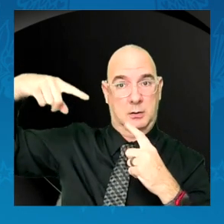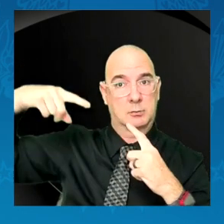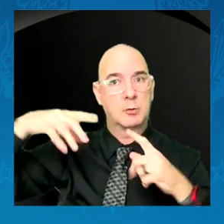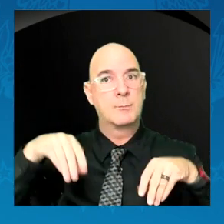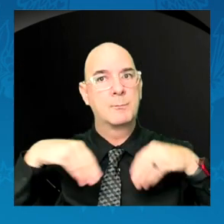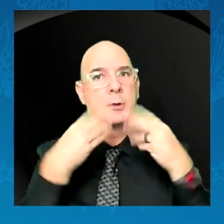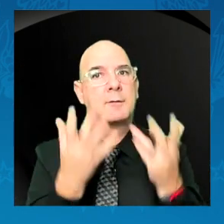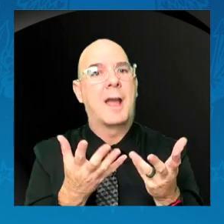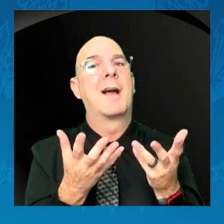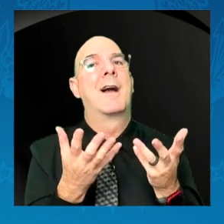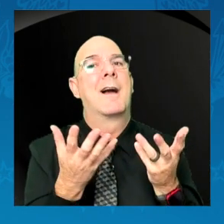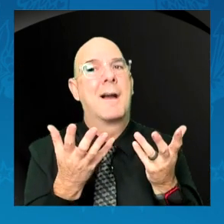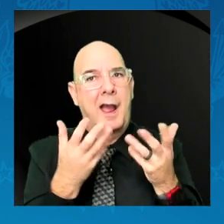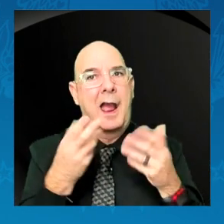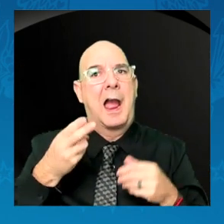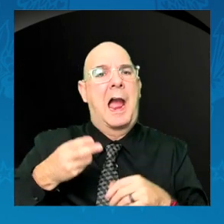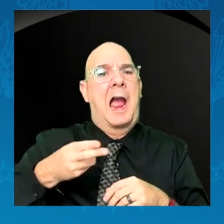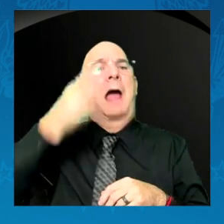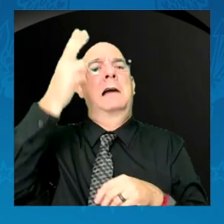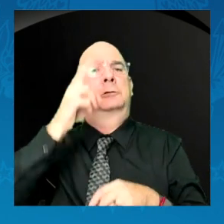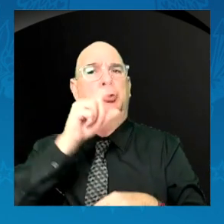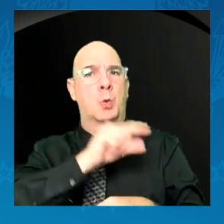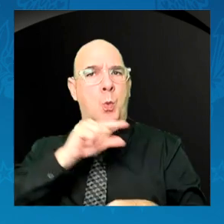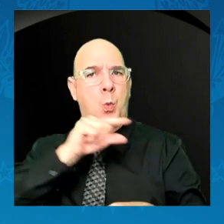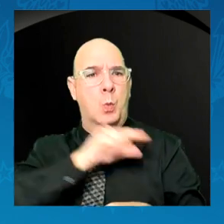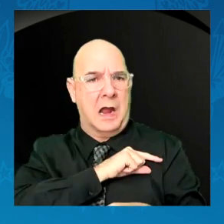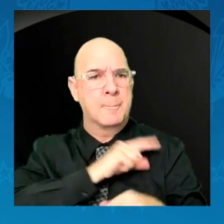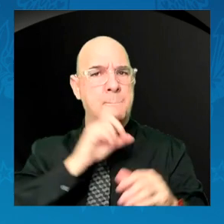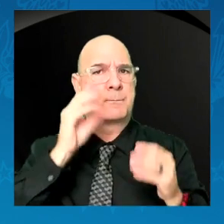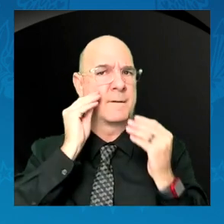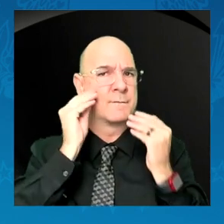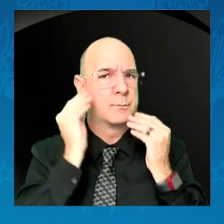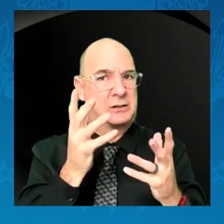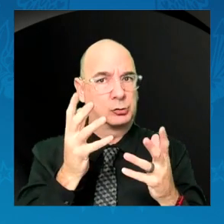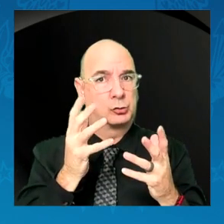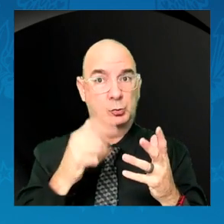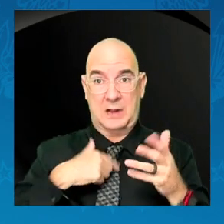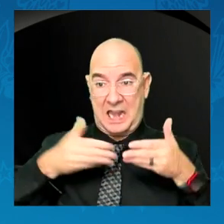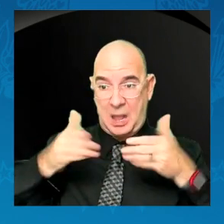which enable interior to honor or trust responsibilities to Indian tribes,